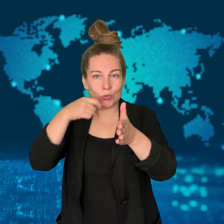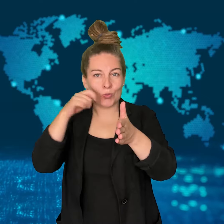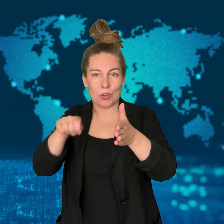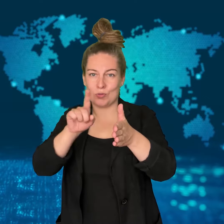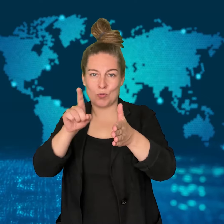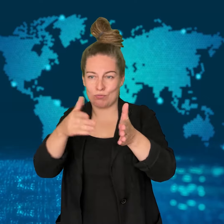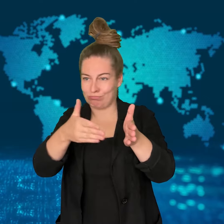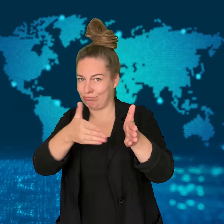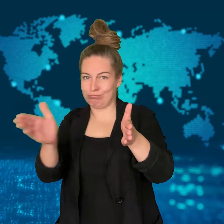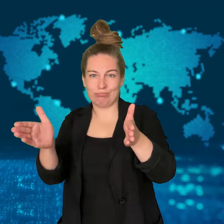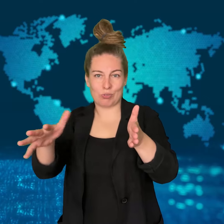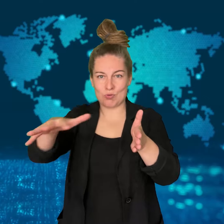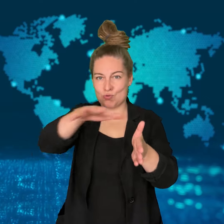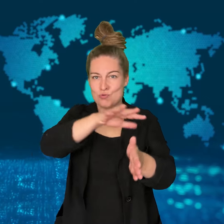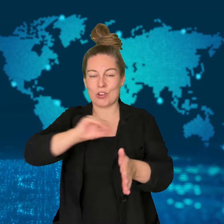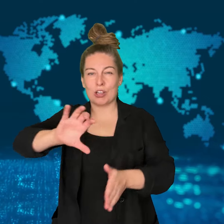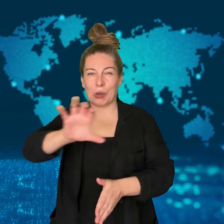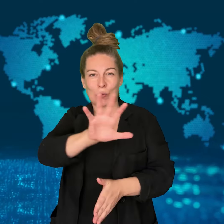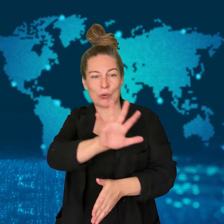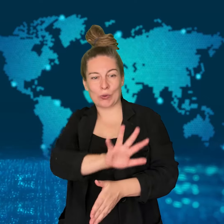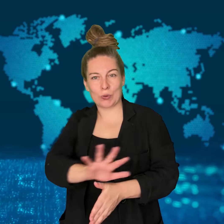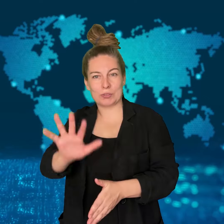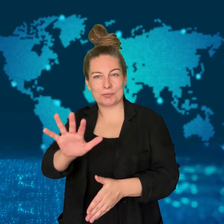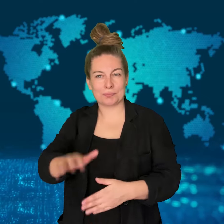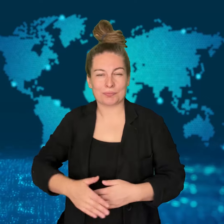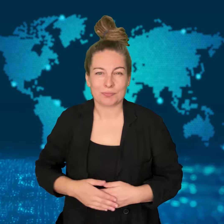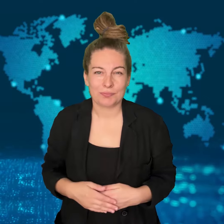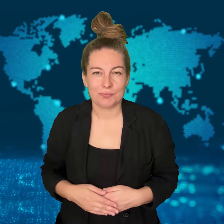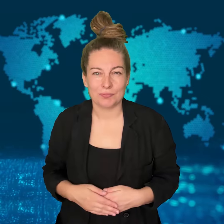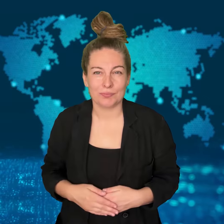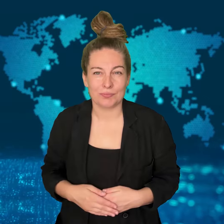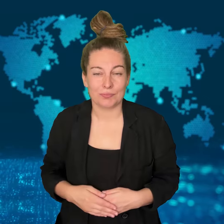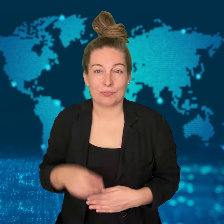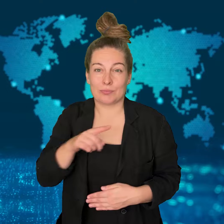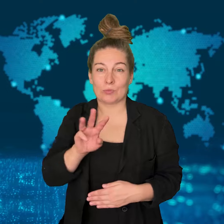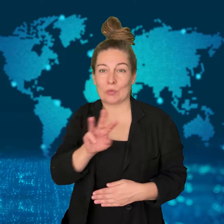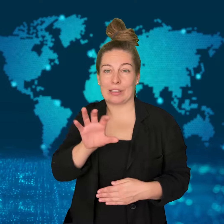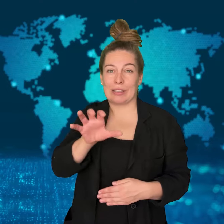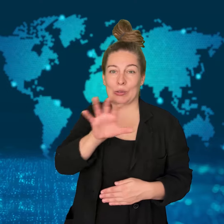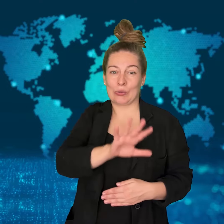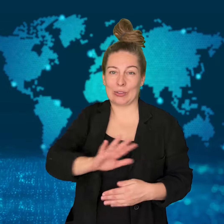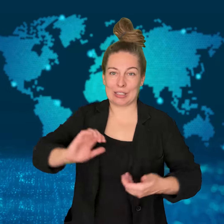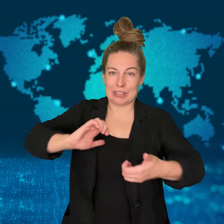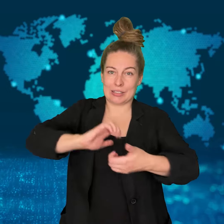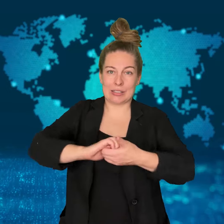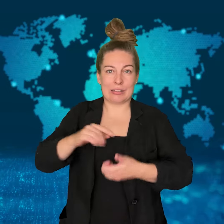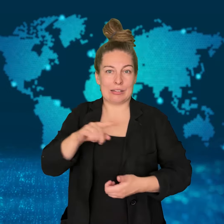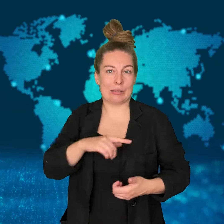Western allies are wary of antagonizing the country.